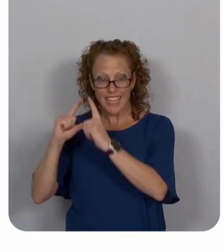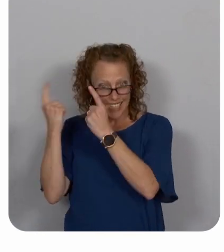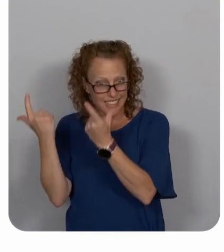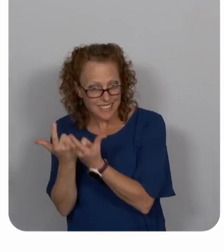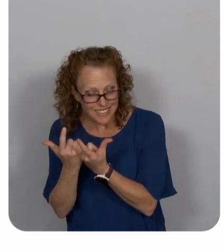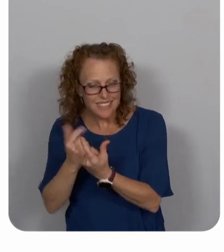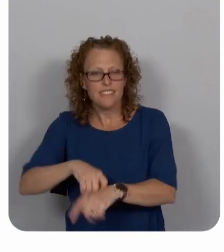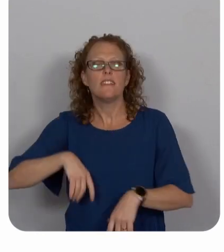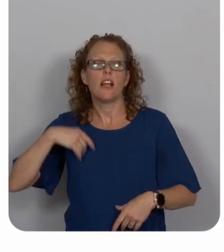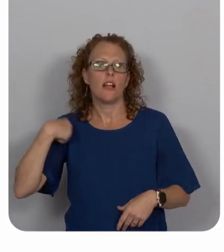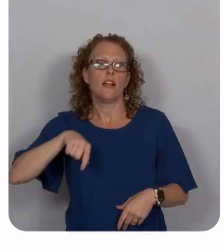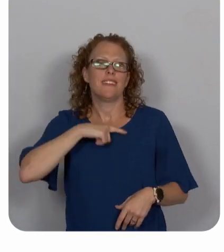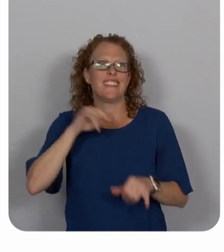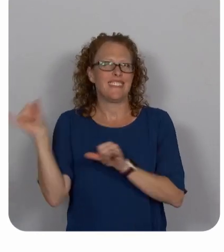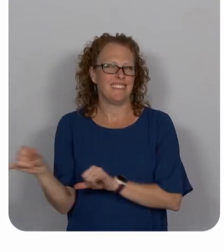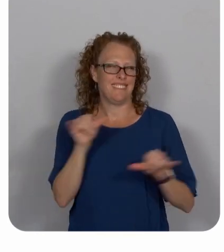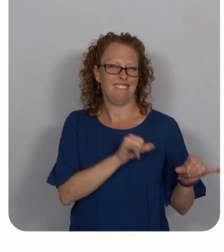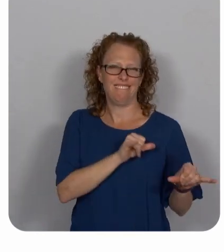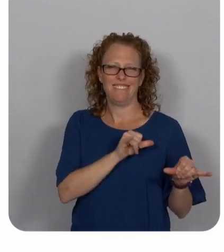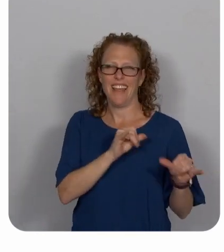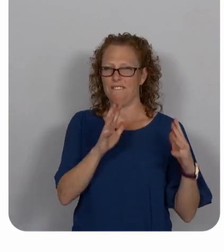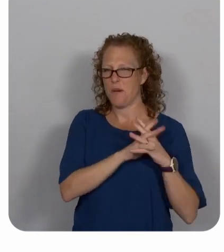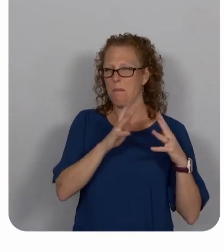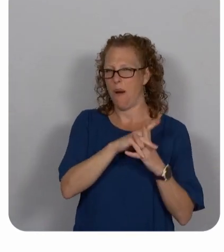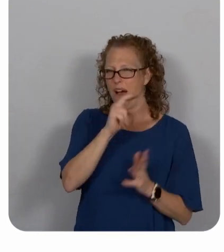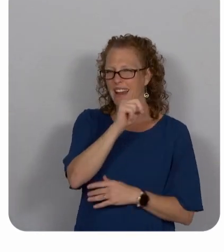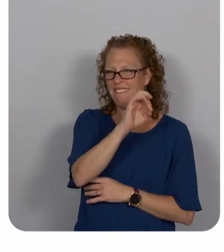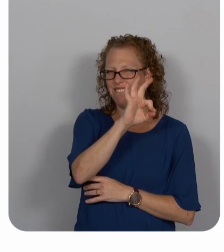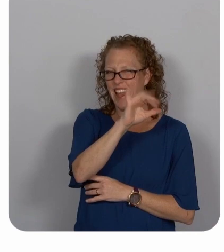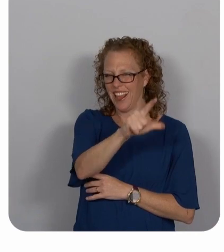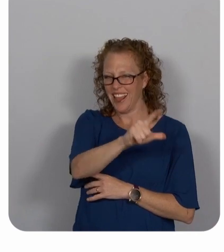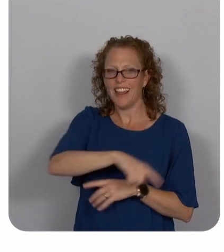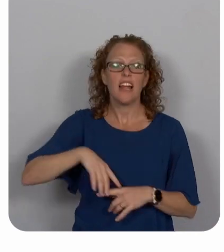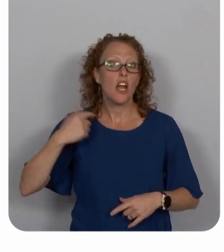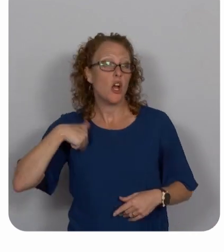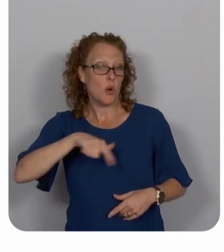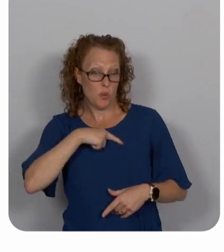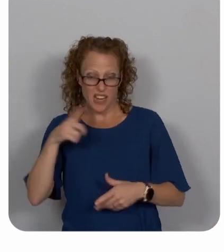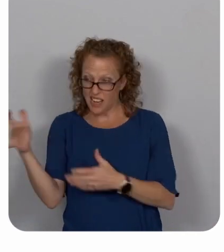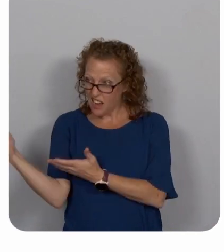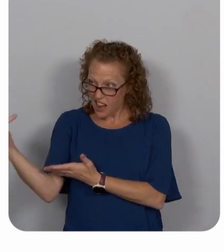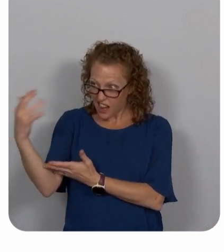and clocked a record 32 million concurrent viewers for the final.